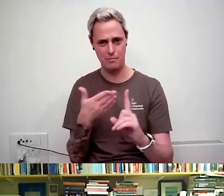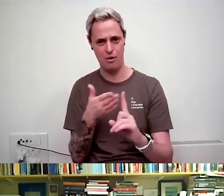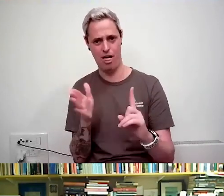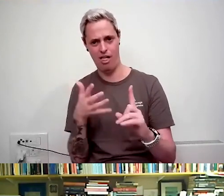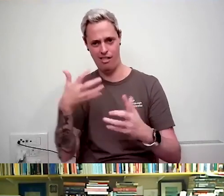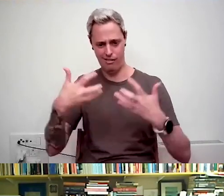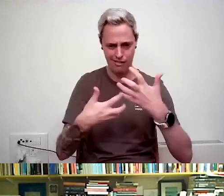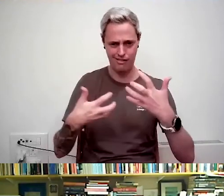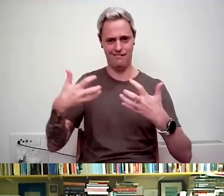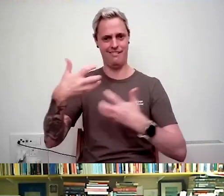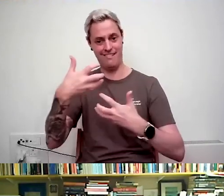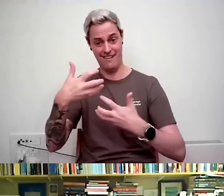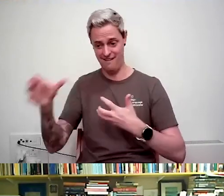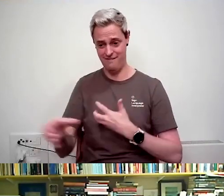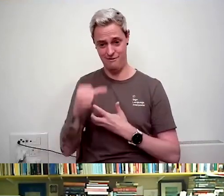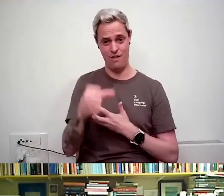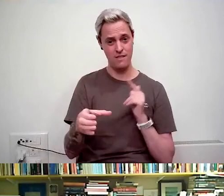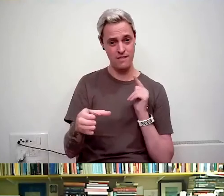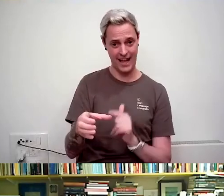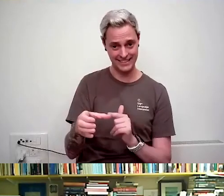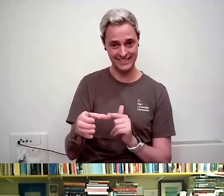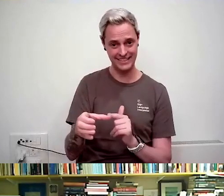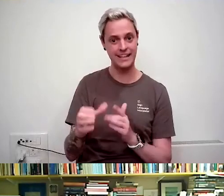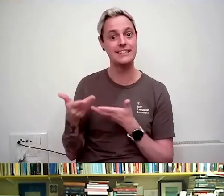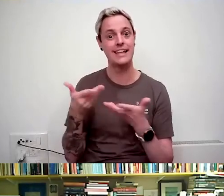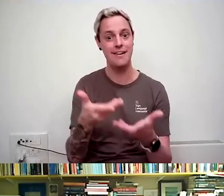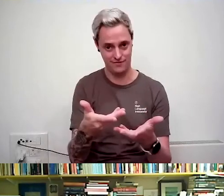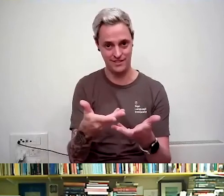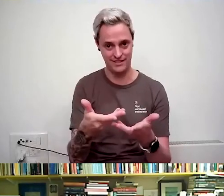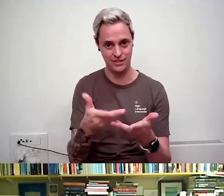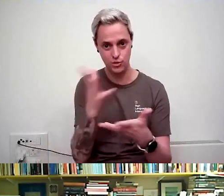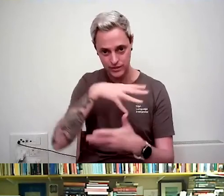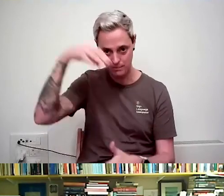is a real gift it's a gift of the Spirit and if